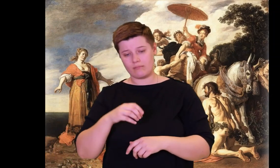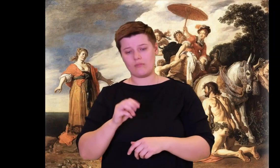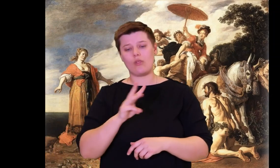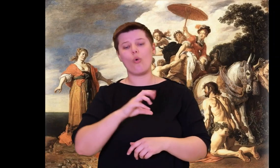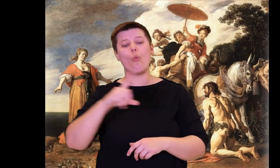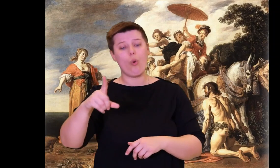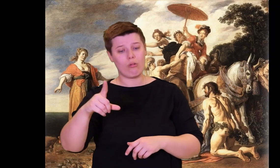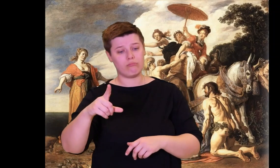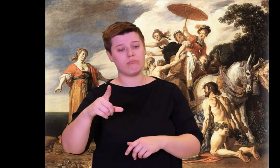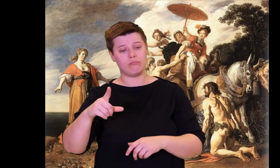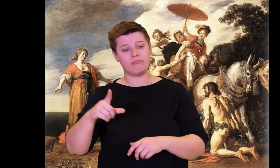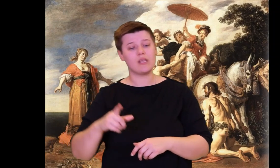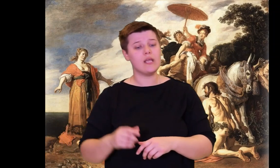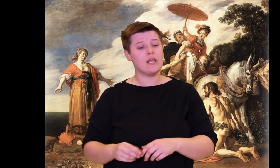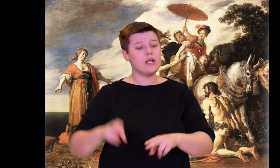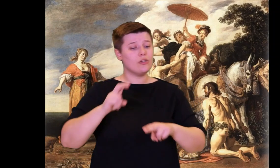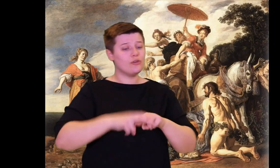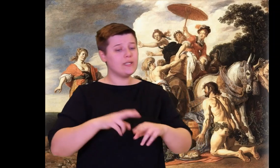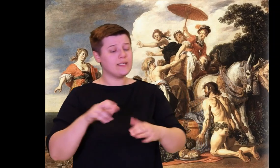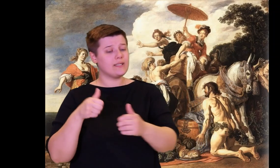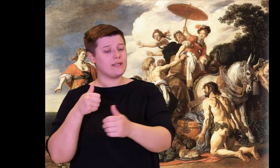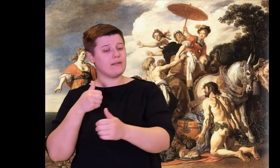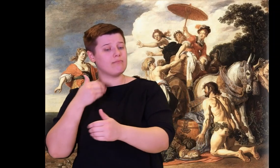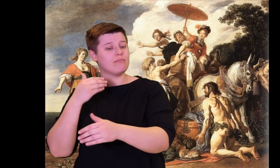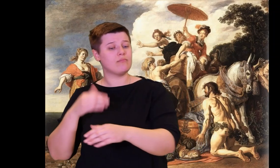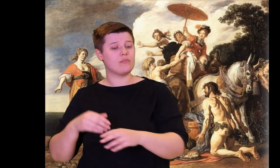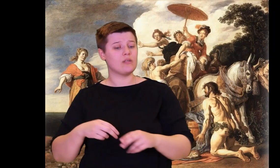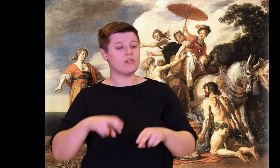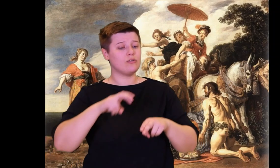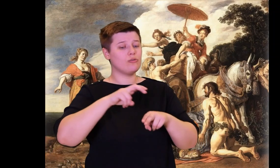as human voice can carry.